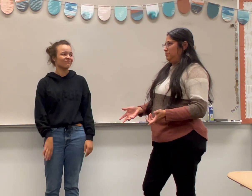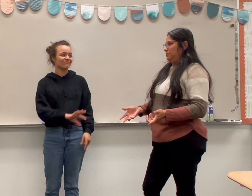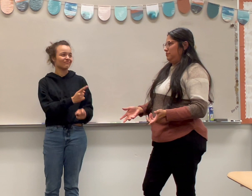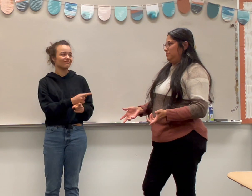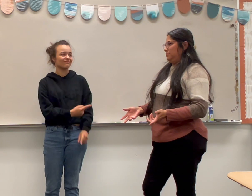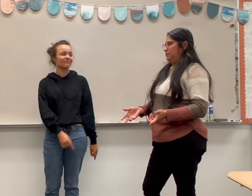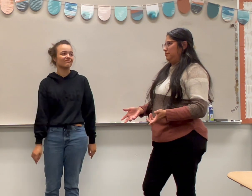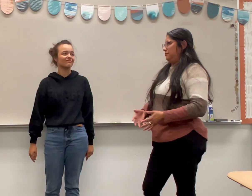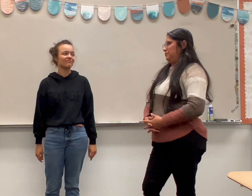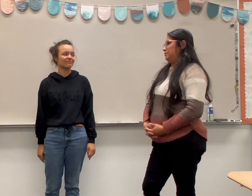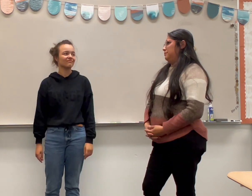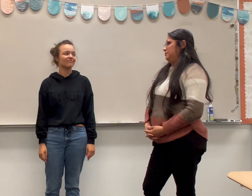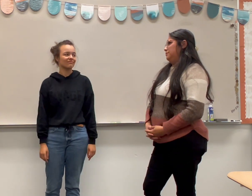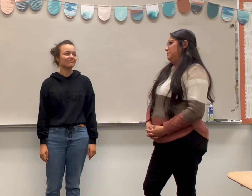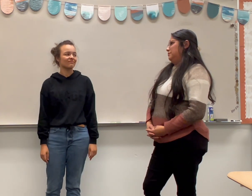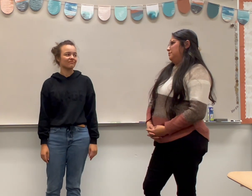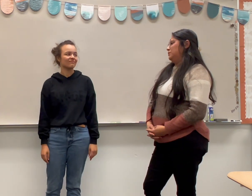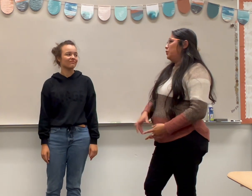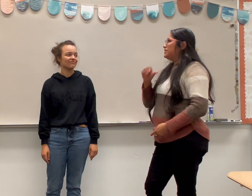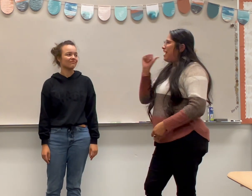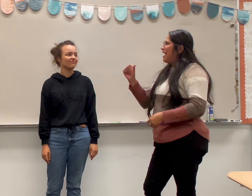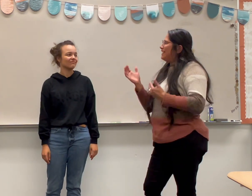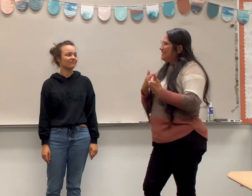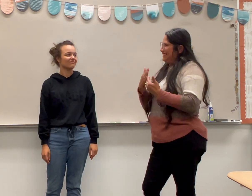using but the facial expressions that go along with it are what identify where you're talking